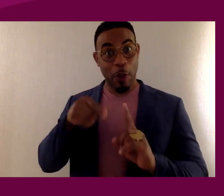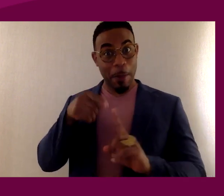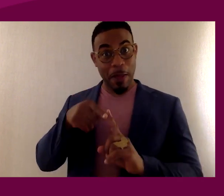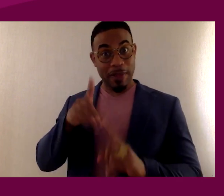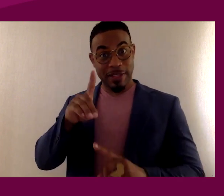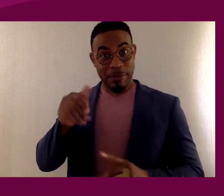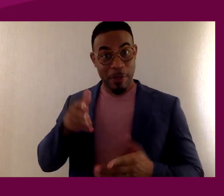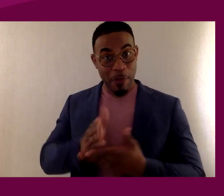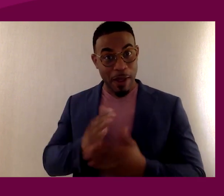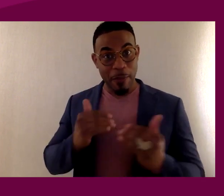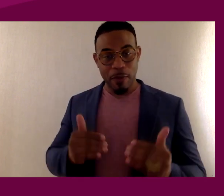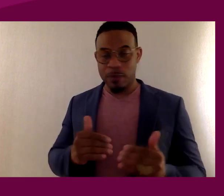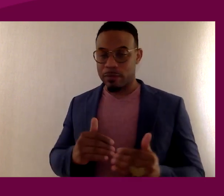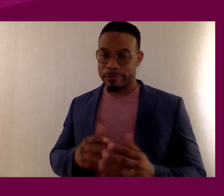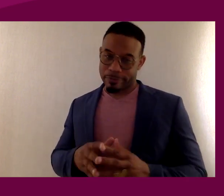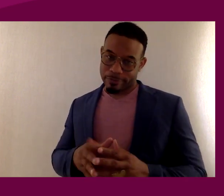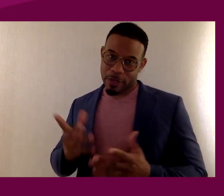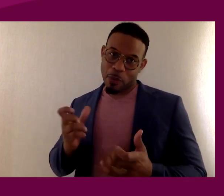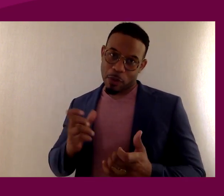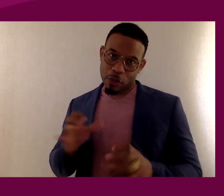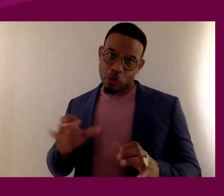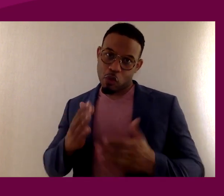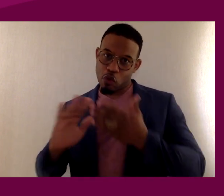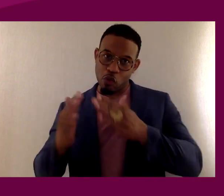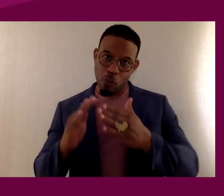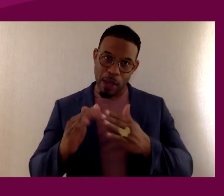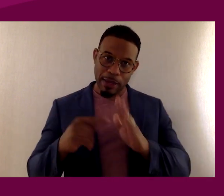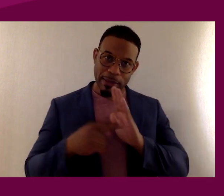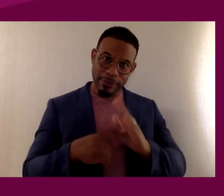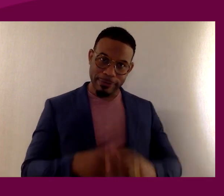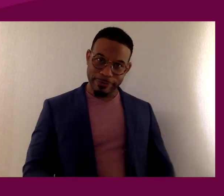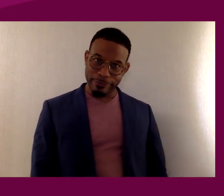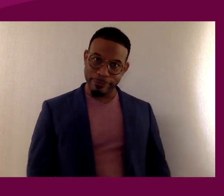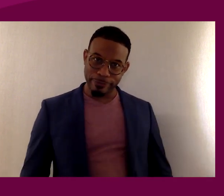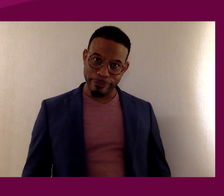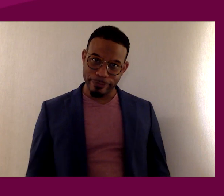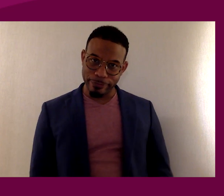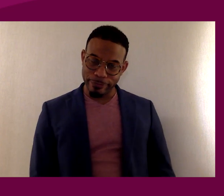Roberts who I thought was going to talk about the disability rights movement, and he wants to do a